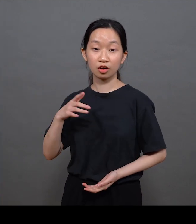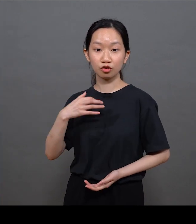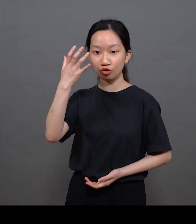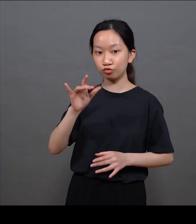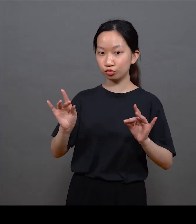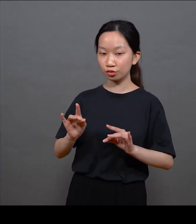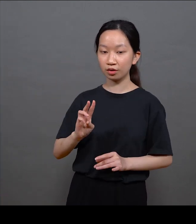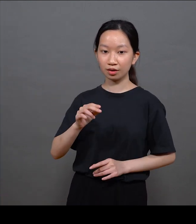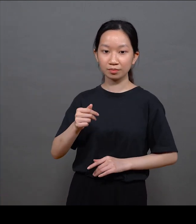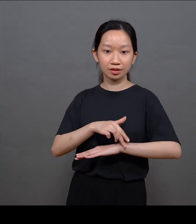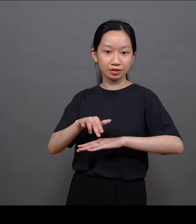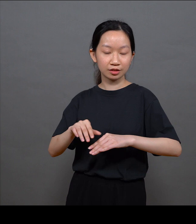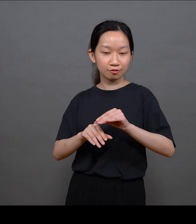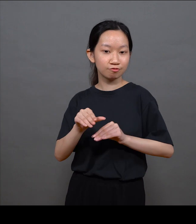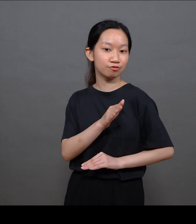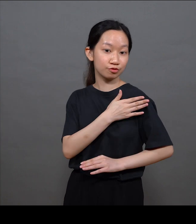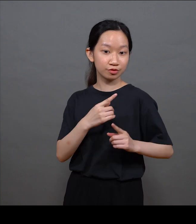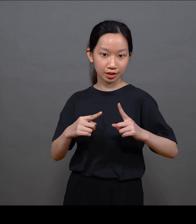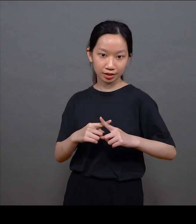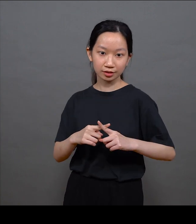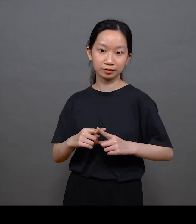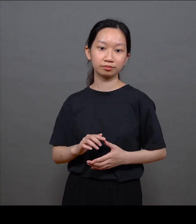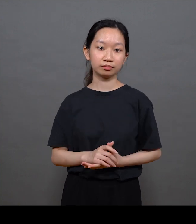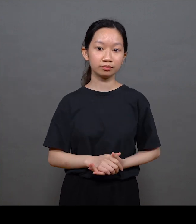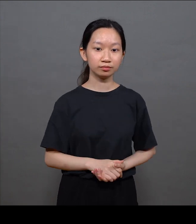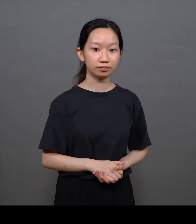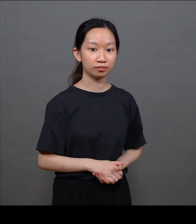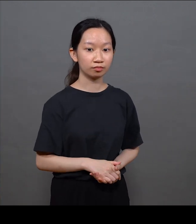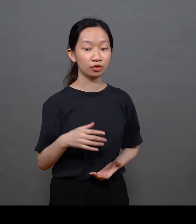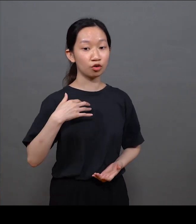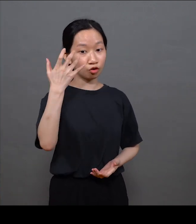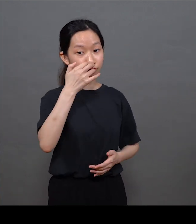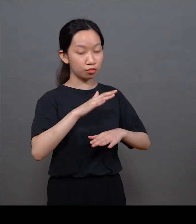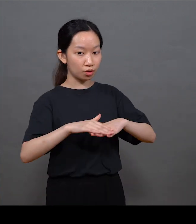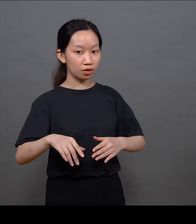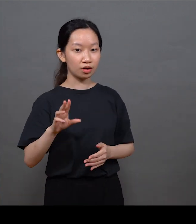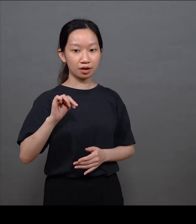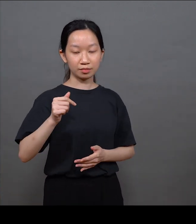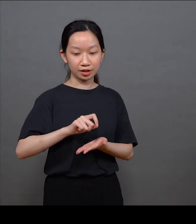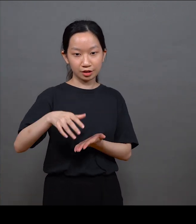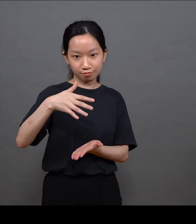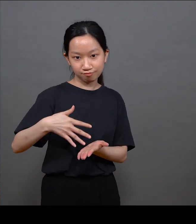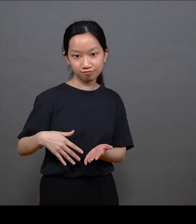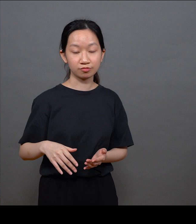Hi, my name is Sunny Cheung I'm curator at the design and architecture department of M+ And I'm Andrew Goodhouse. I'm an editor at M+